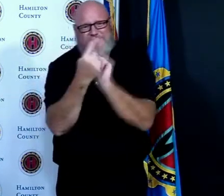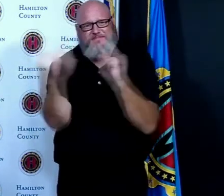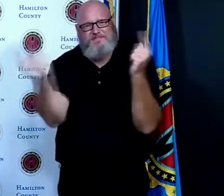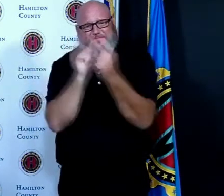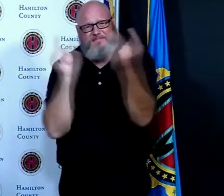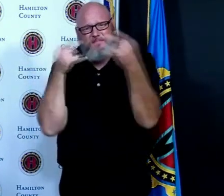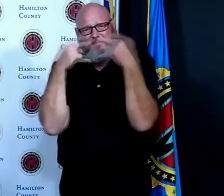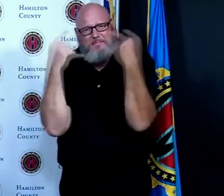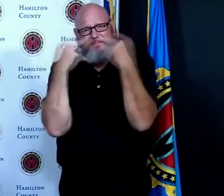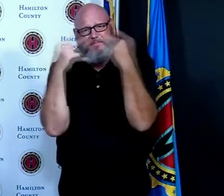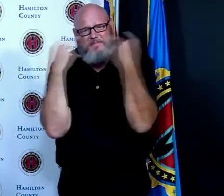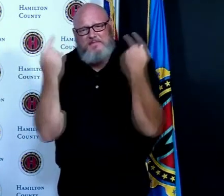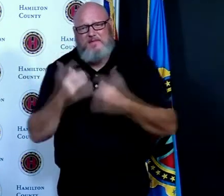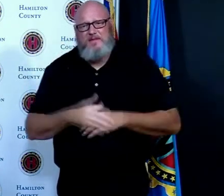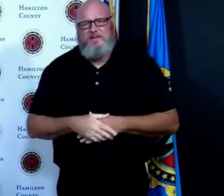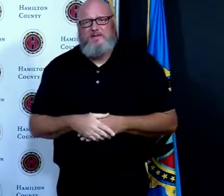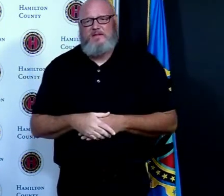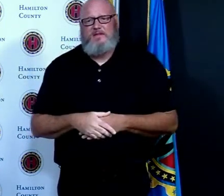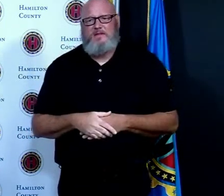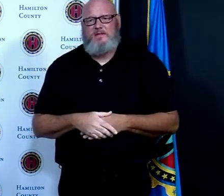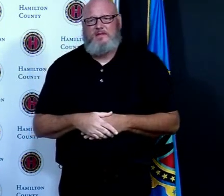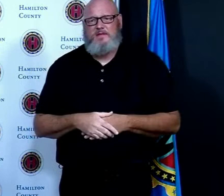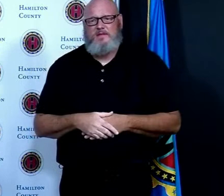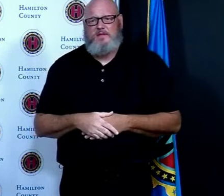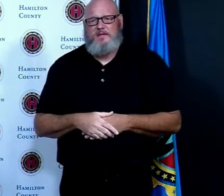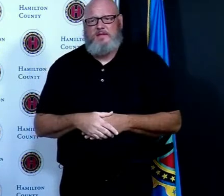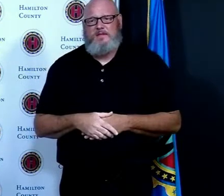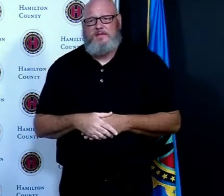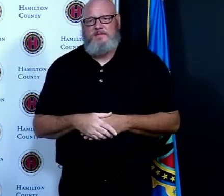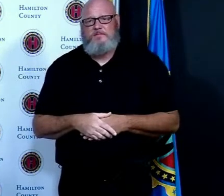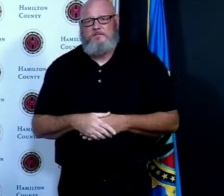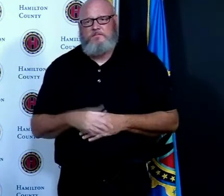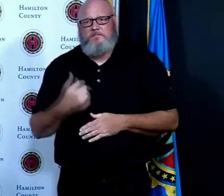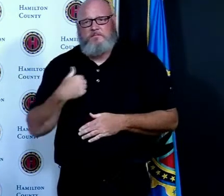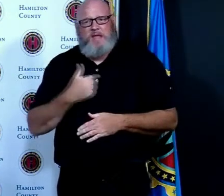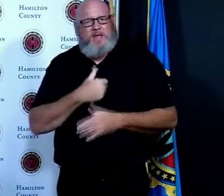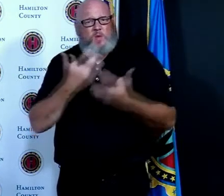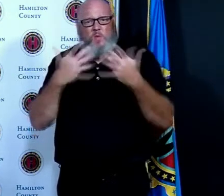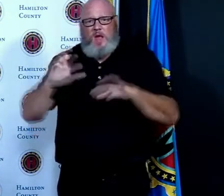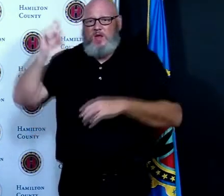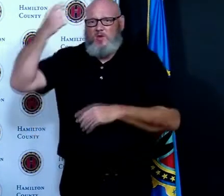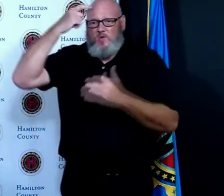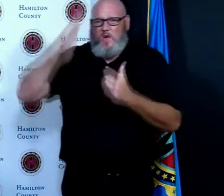relative to businesses and schools so I don't know definitively what that might look like